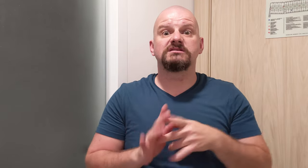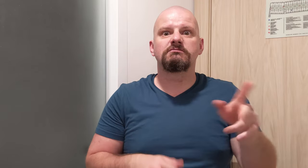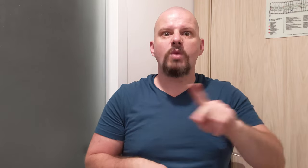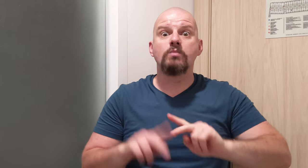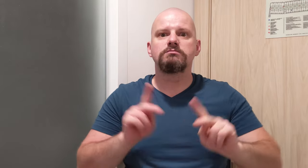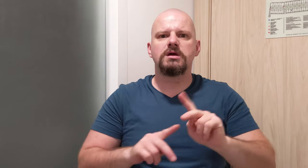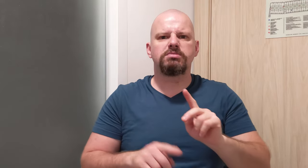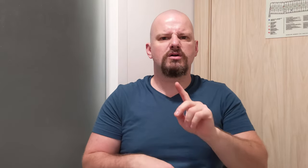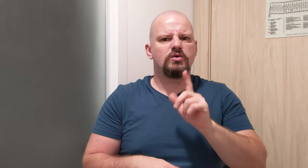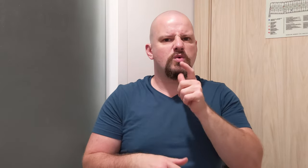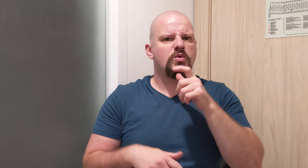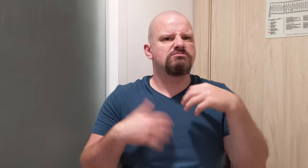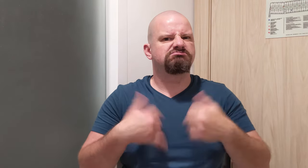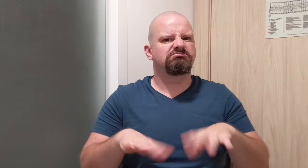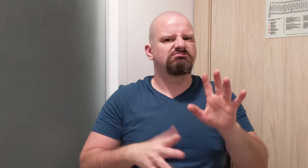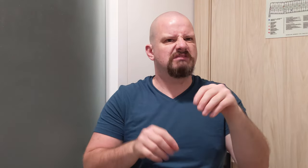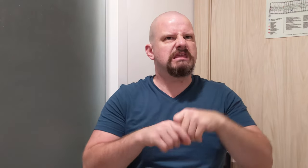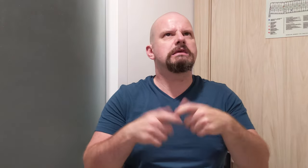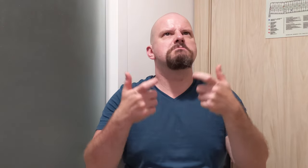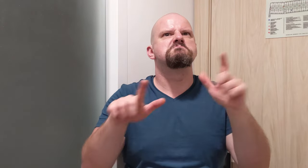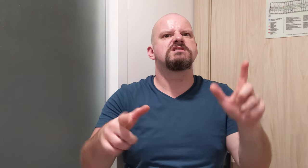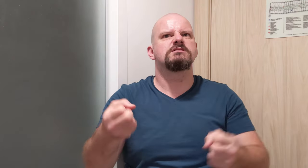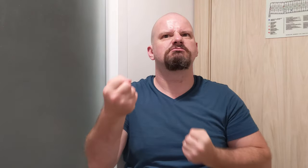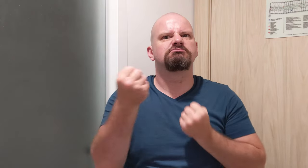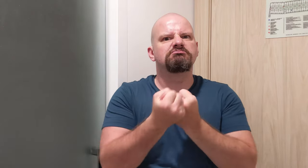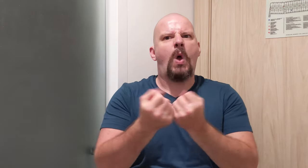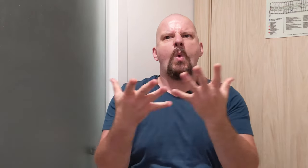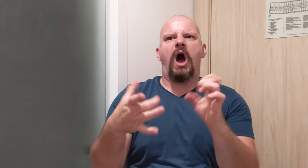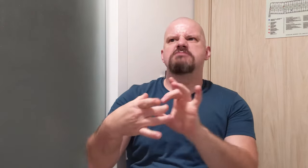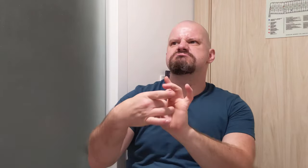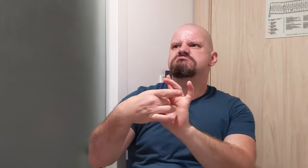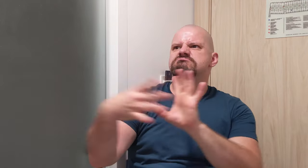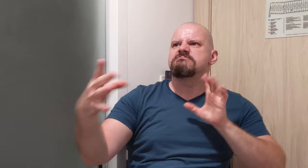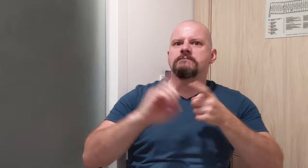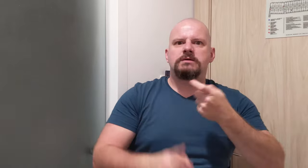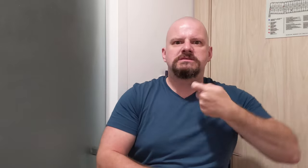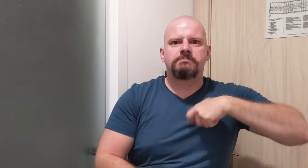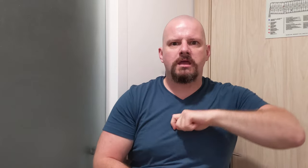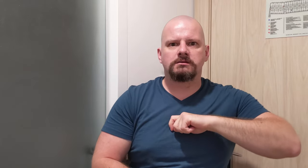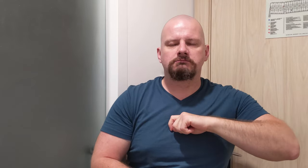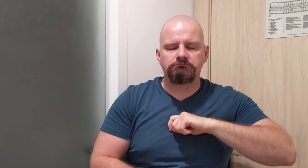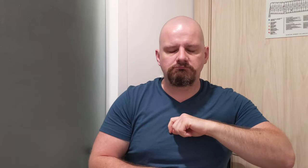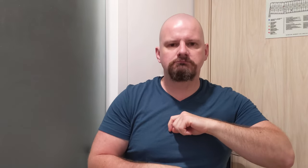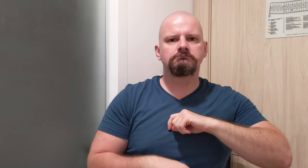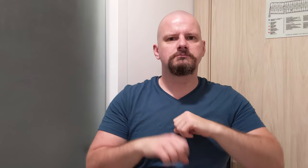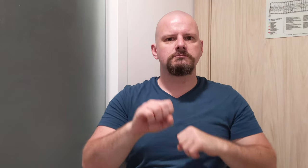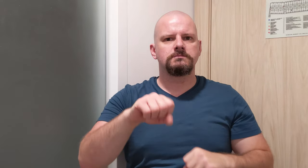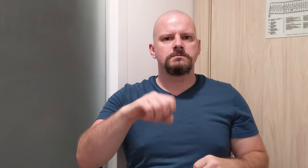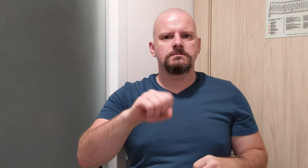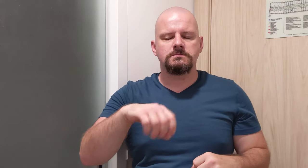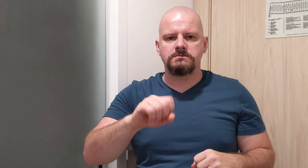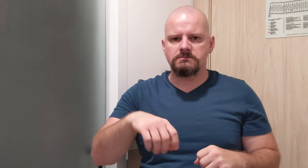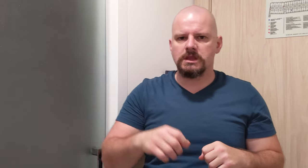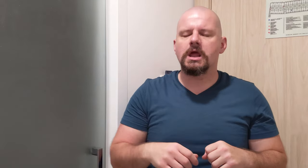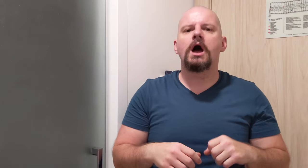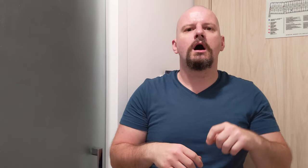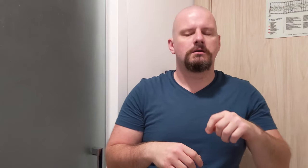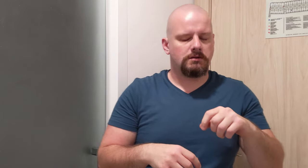which means that people are in a huge favour of withdrawing from Spain. Yeah...